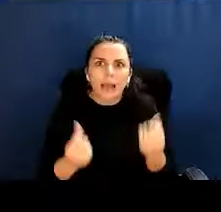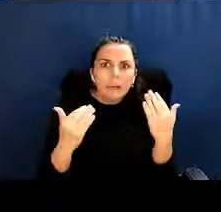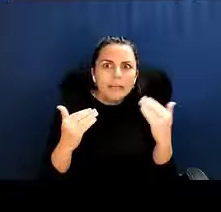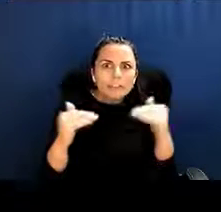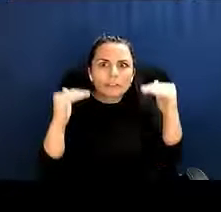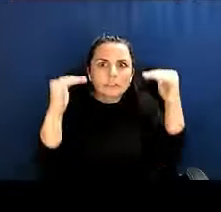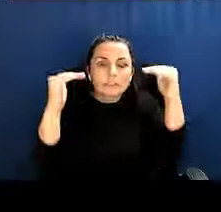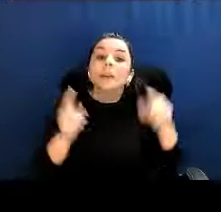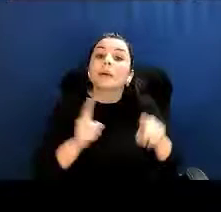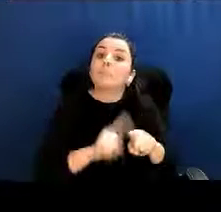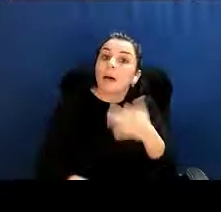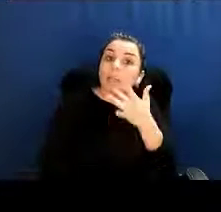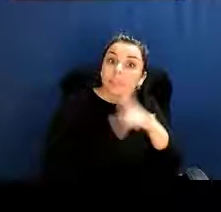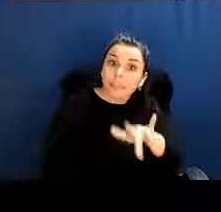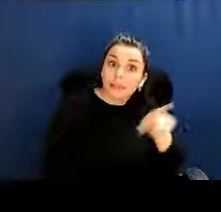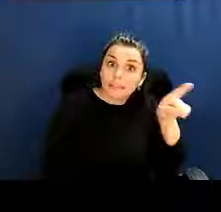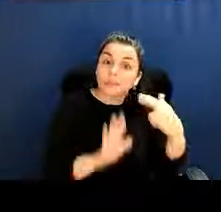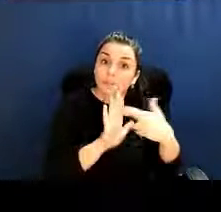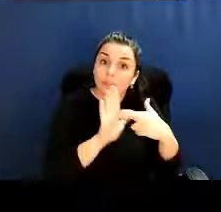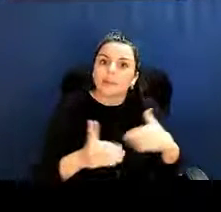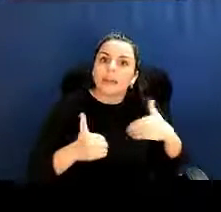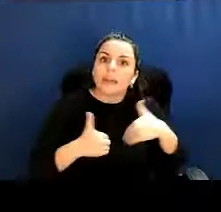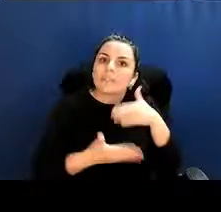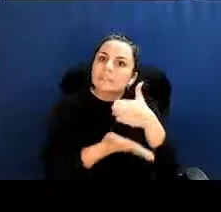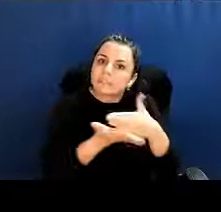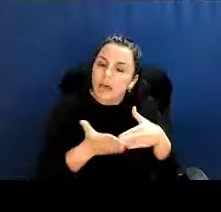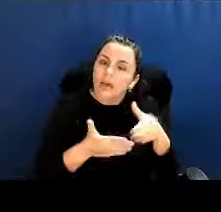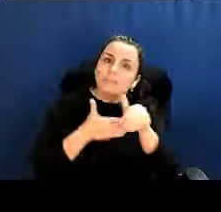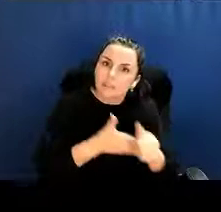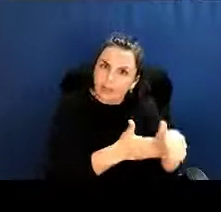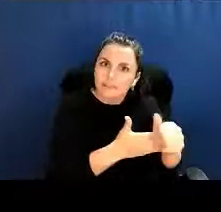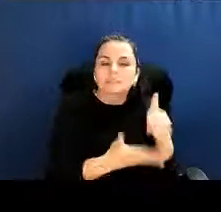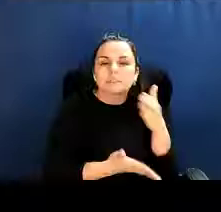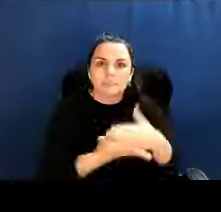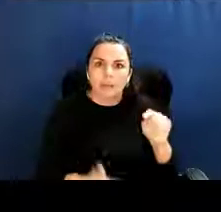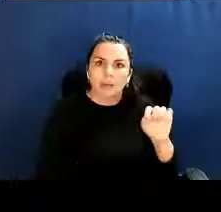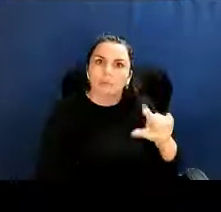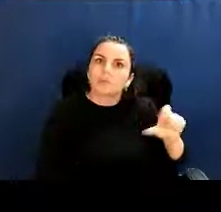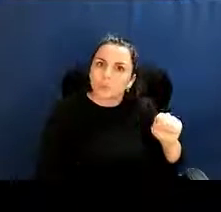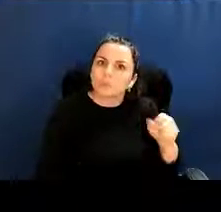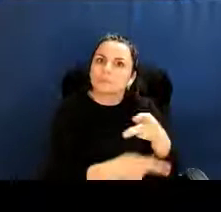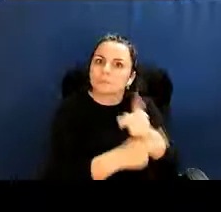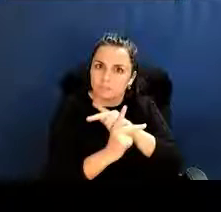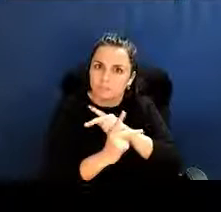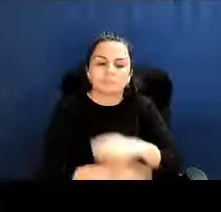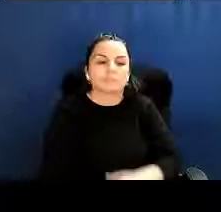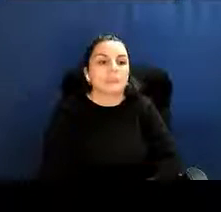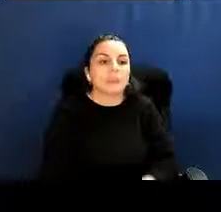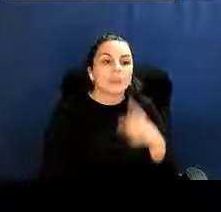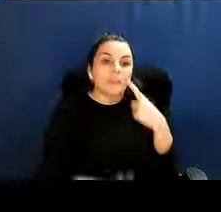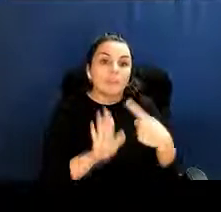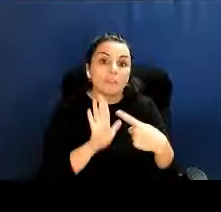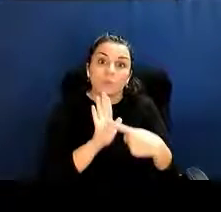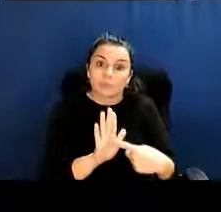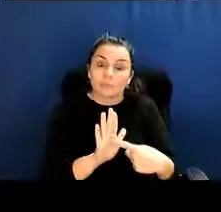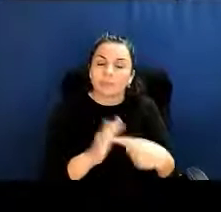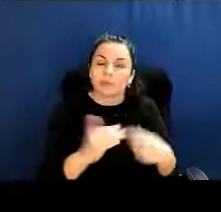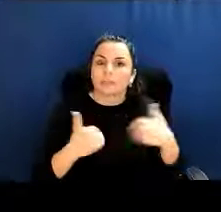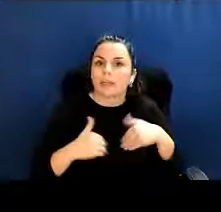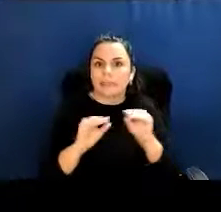to guide us in this assessment. For example, the regulations provide us with a clear definition of minimal risk